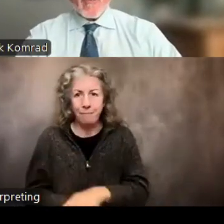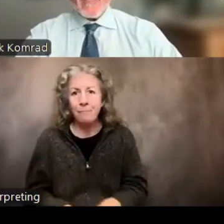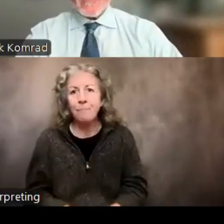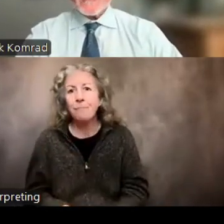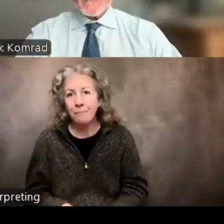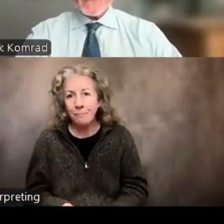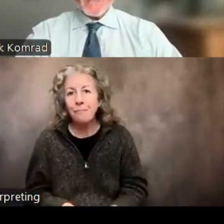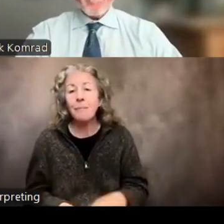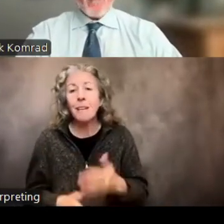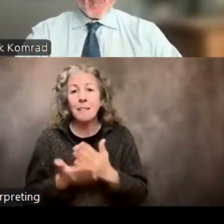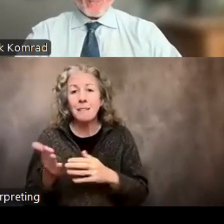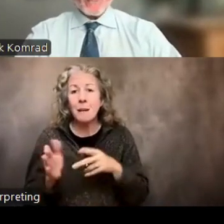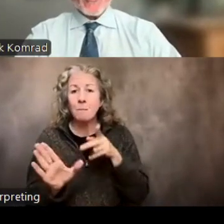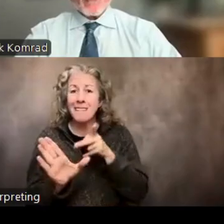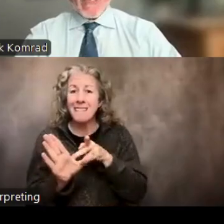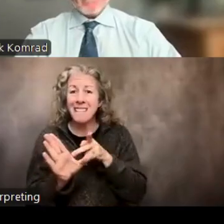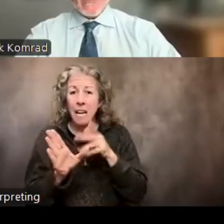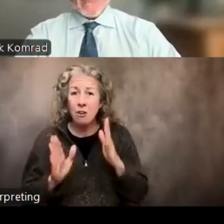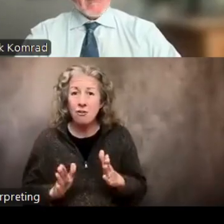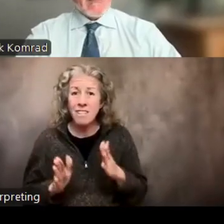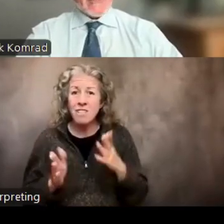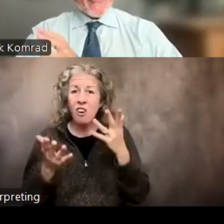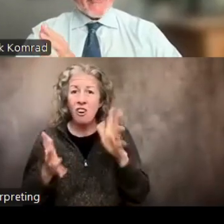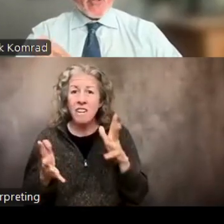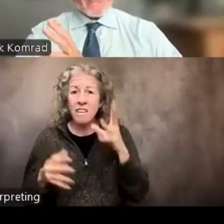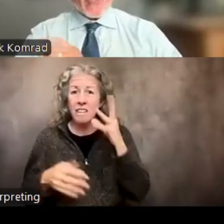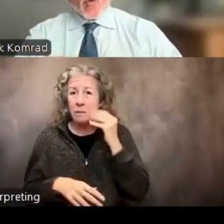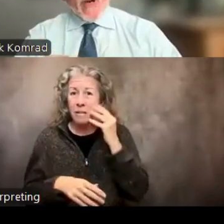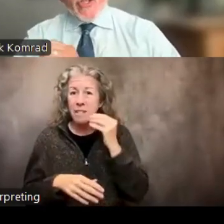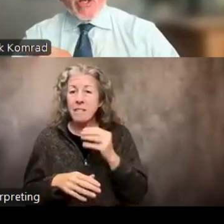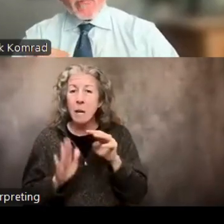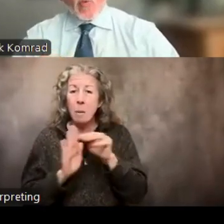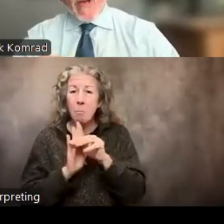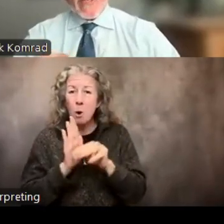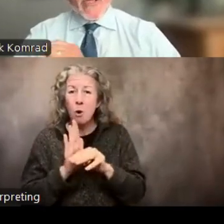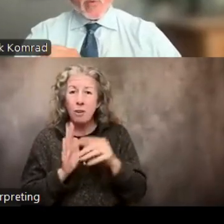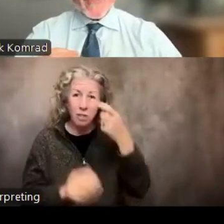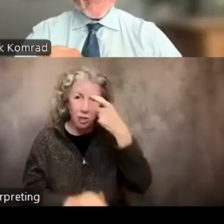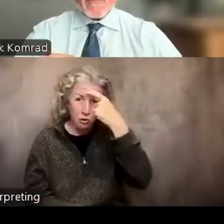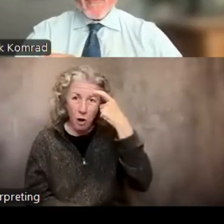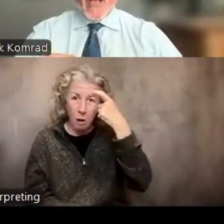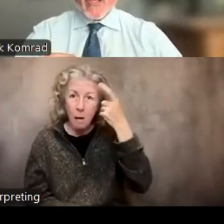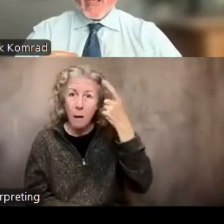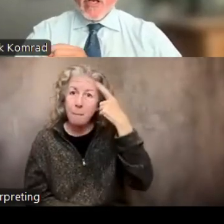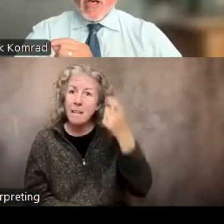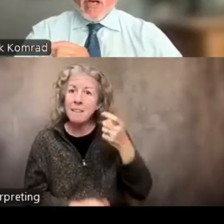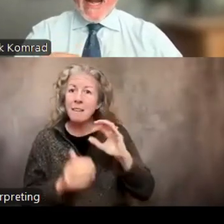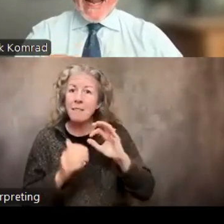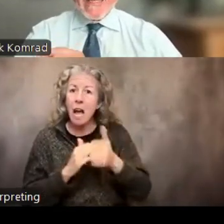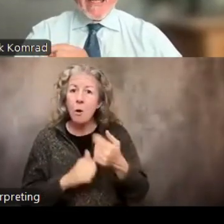already experiencing moral trauma as the result of the questionable way in which we as a profession are handling